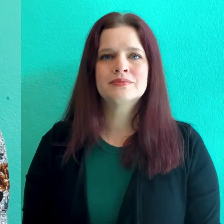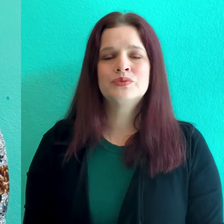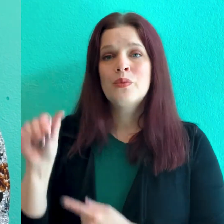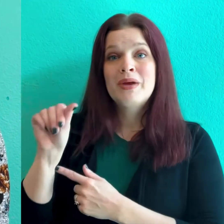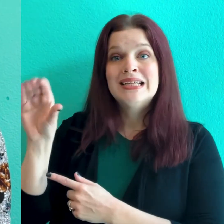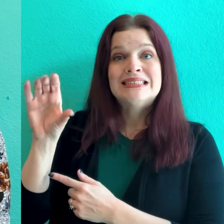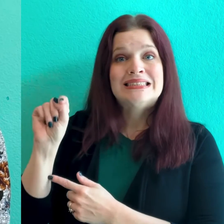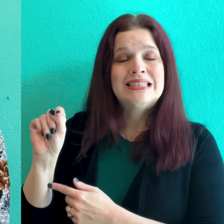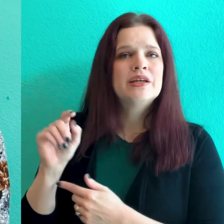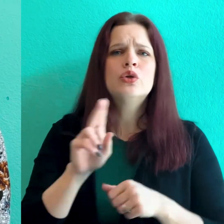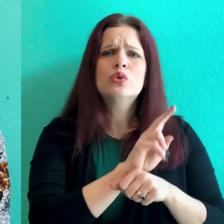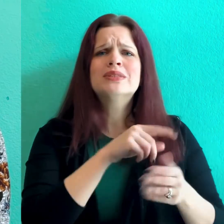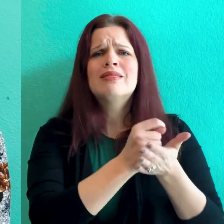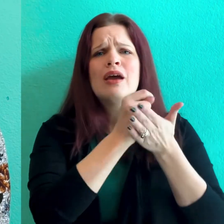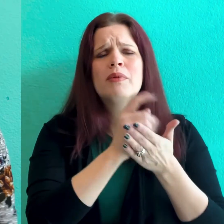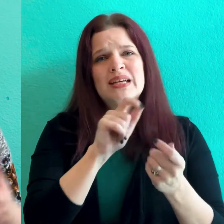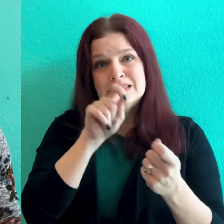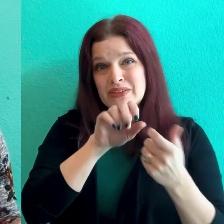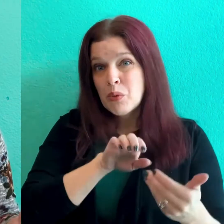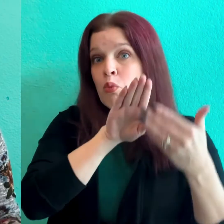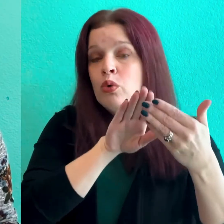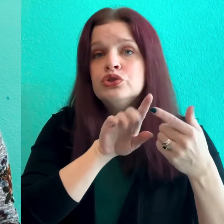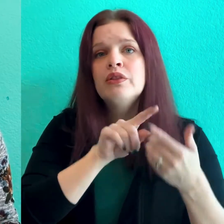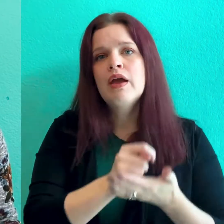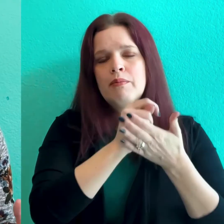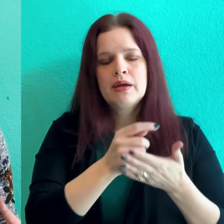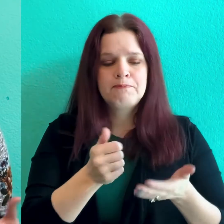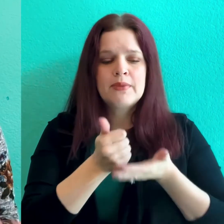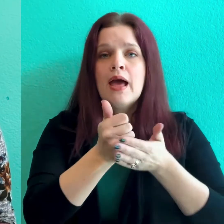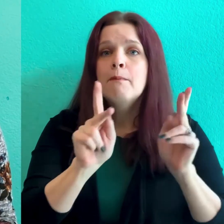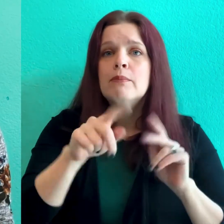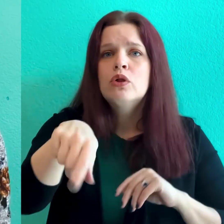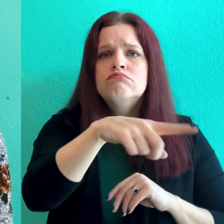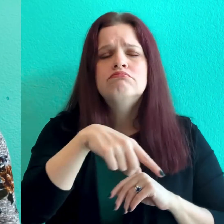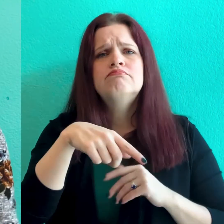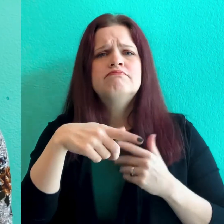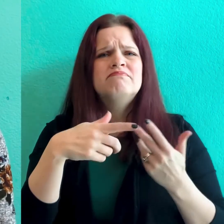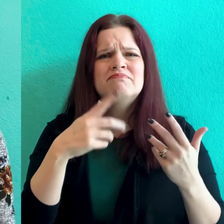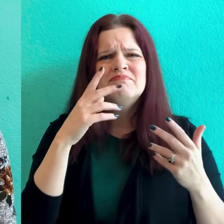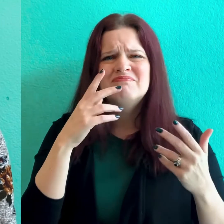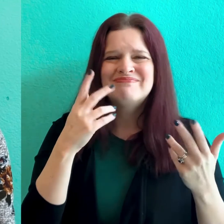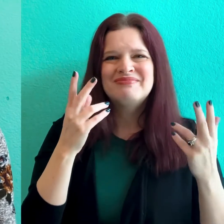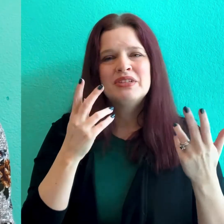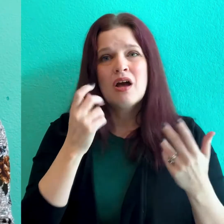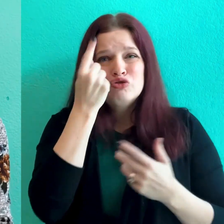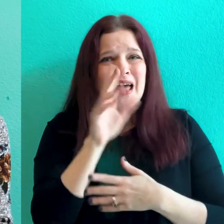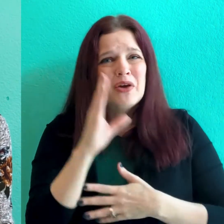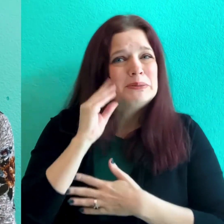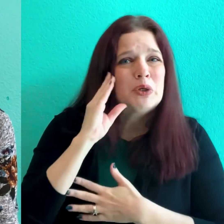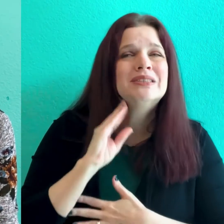So ACT is often used in therapy as a specific approach to allow individuals to experience their experiences,